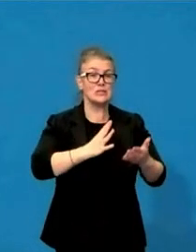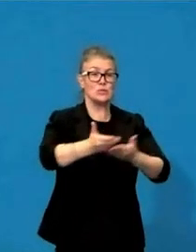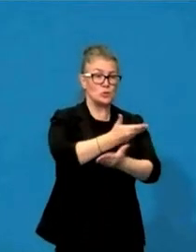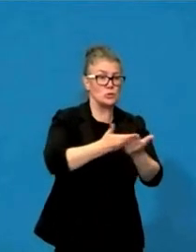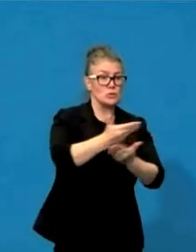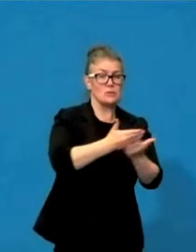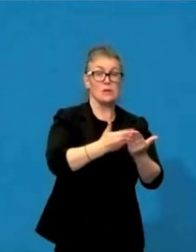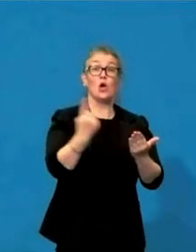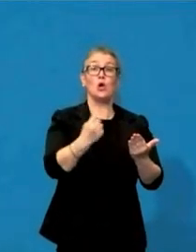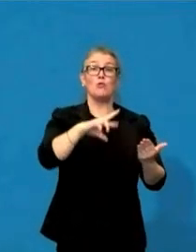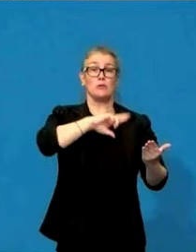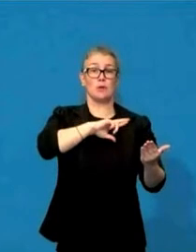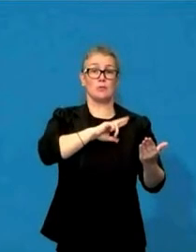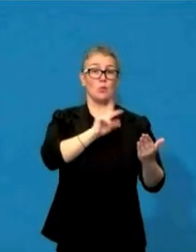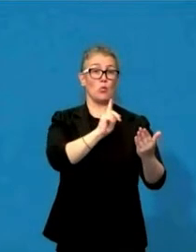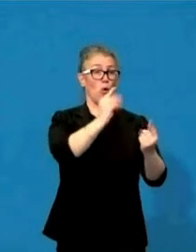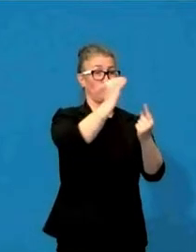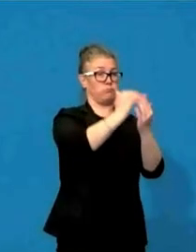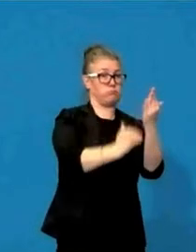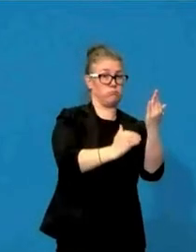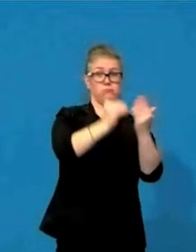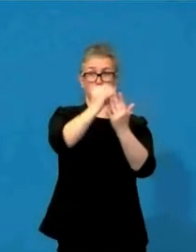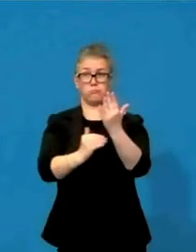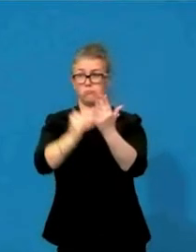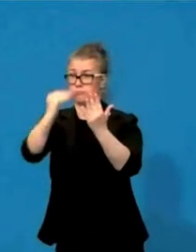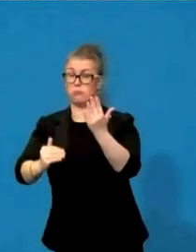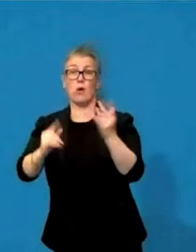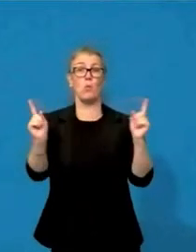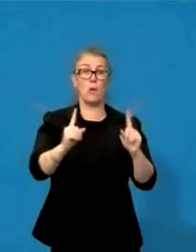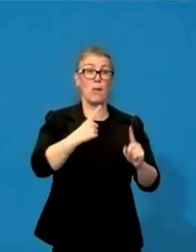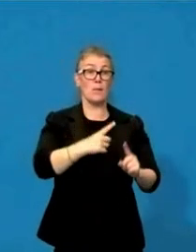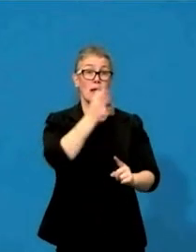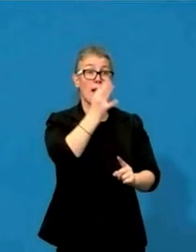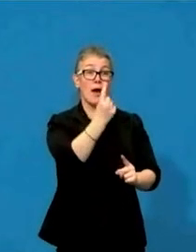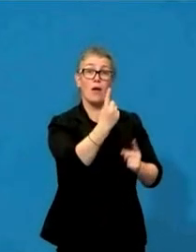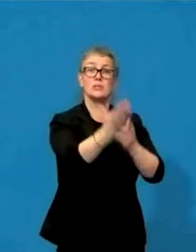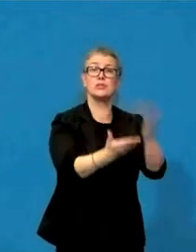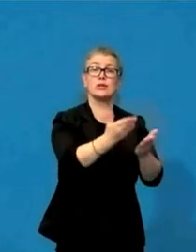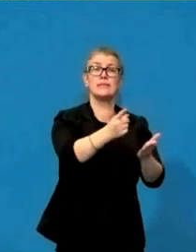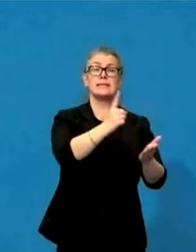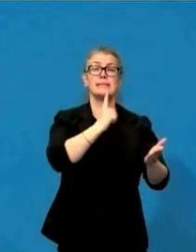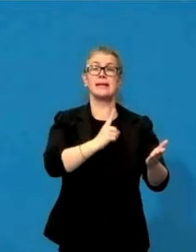responsible because when we ask one service, they say, 'Go to the other service'".